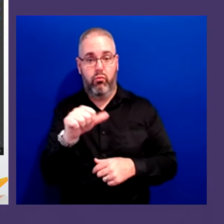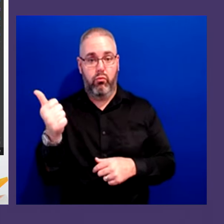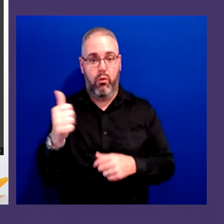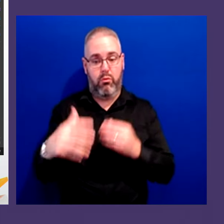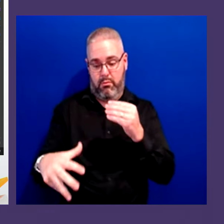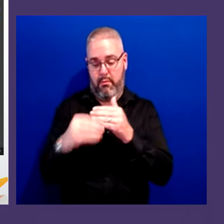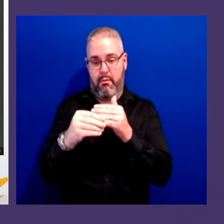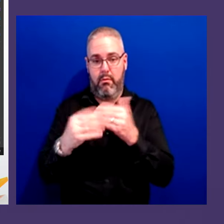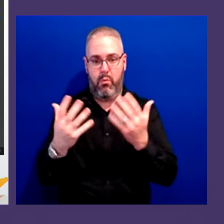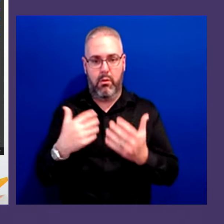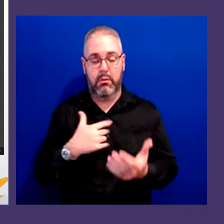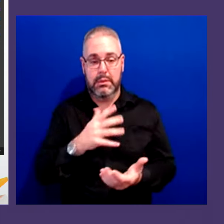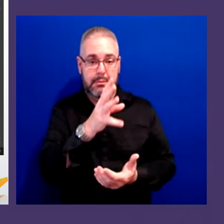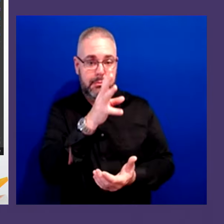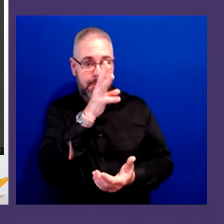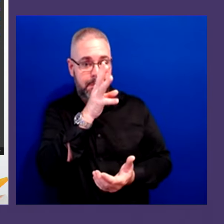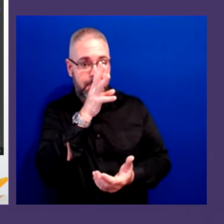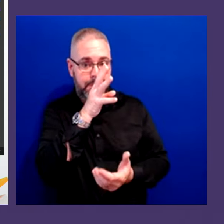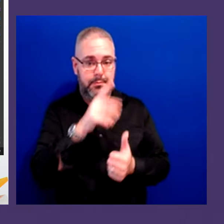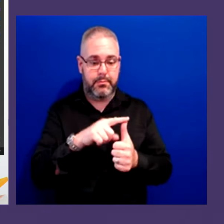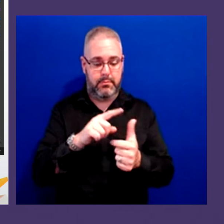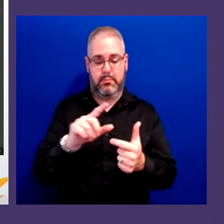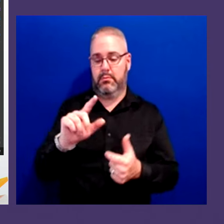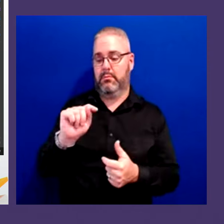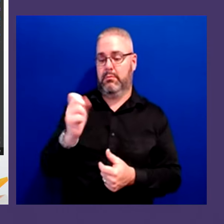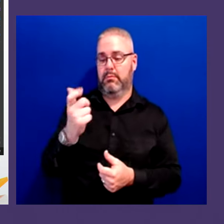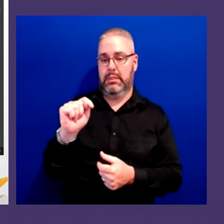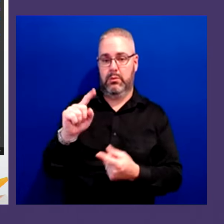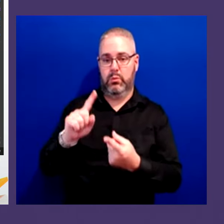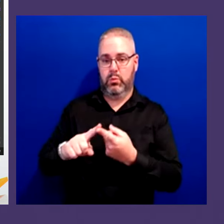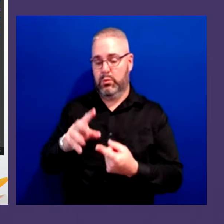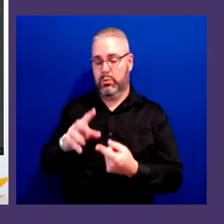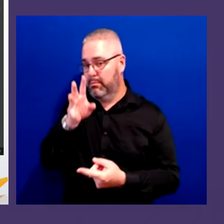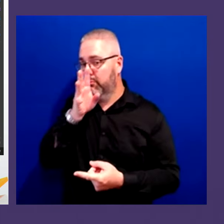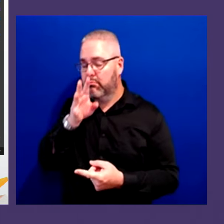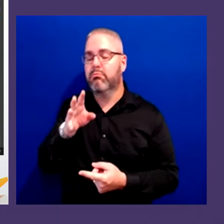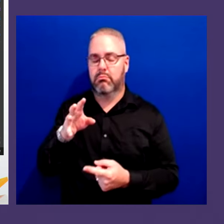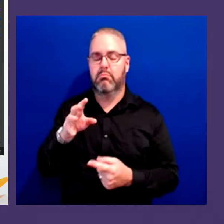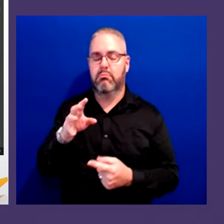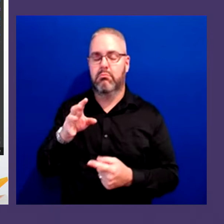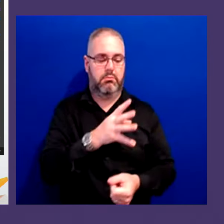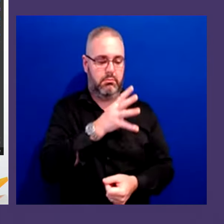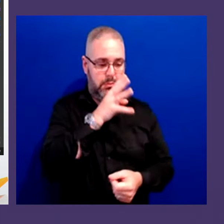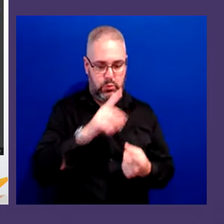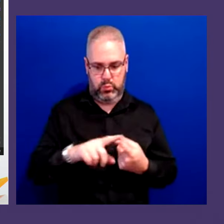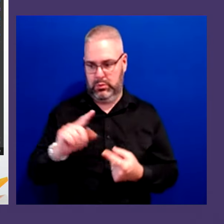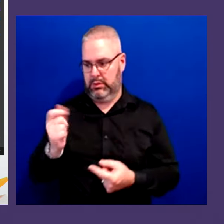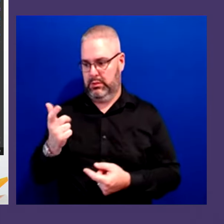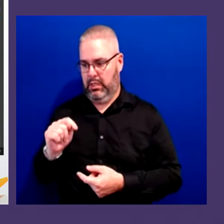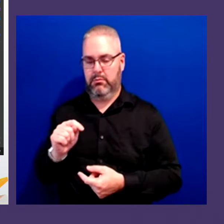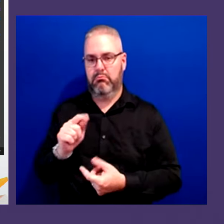both text-to-speech and speech-to-text. You can get to that by